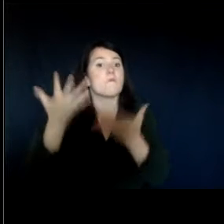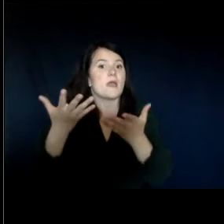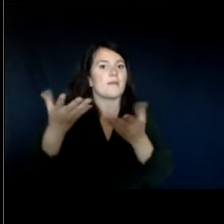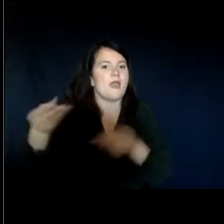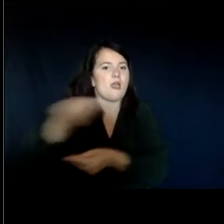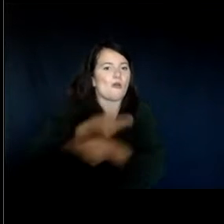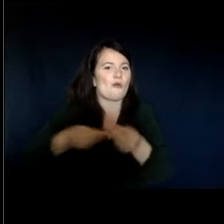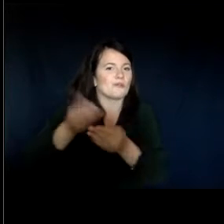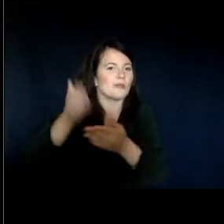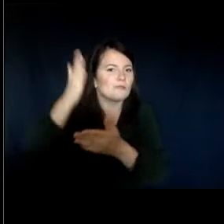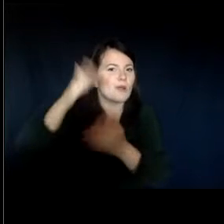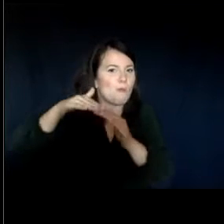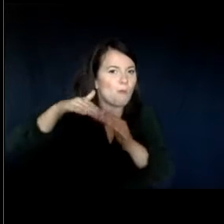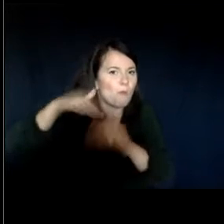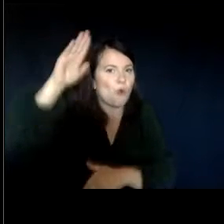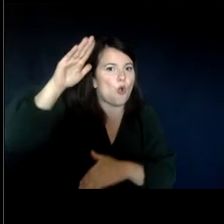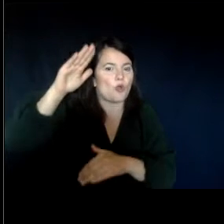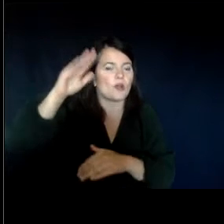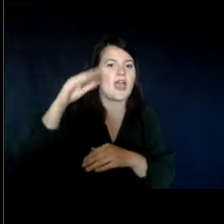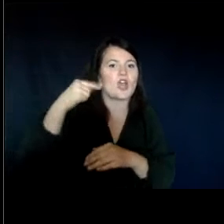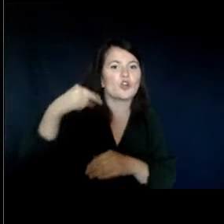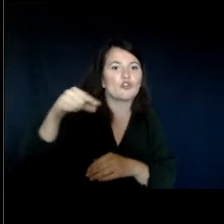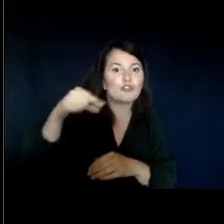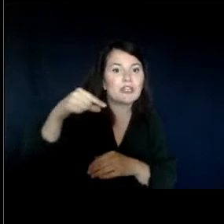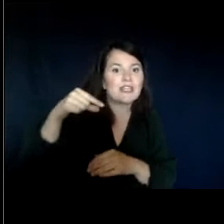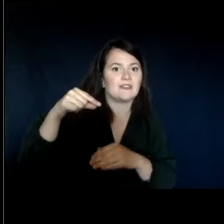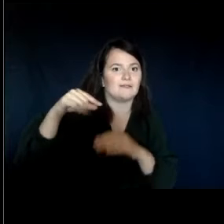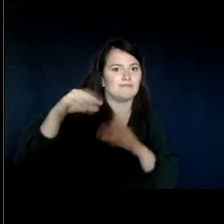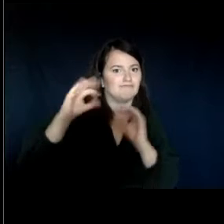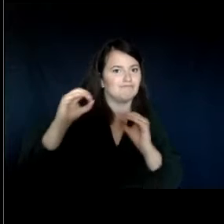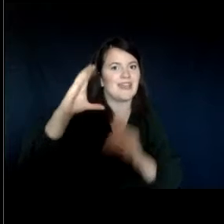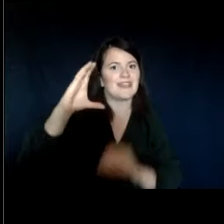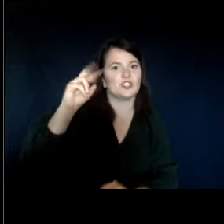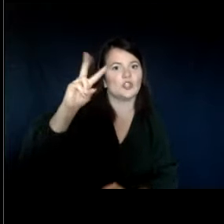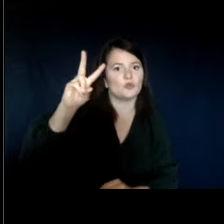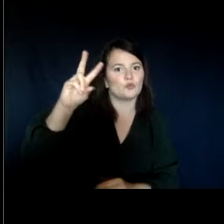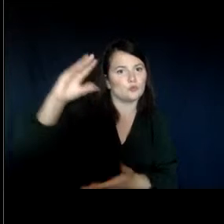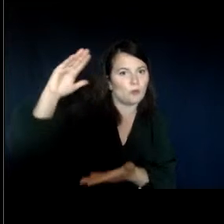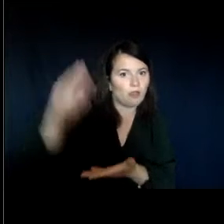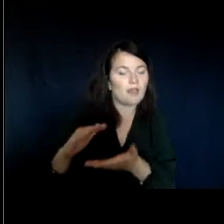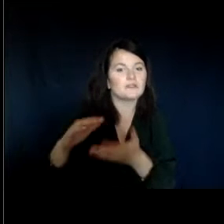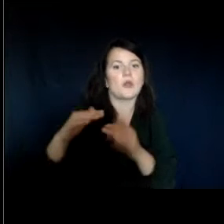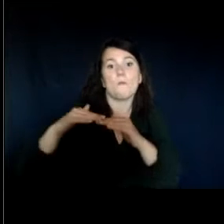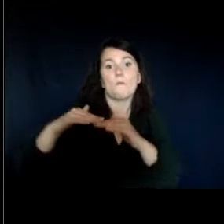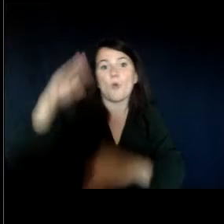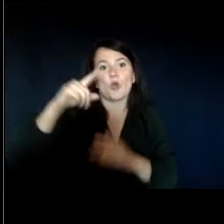safety at work will be a priority and housing benefits